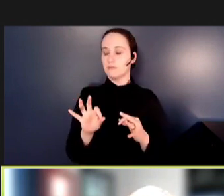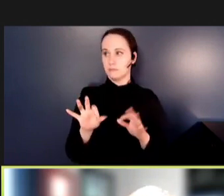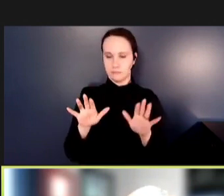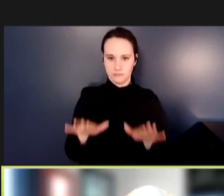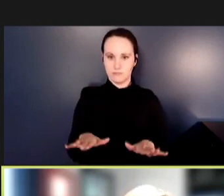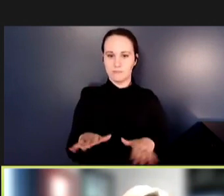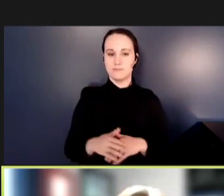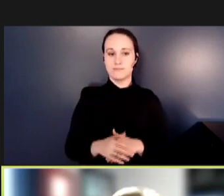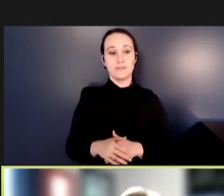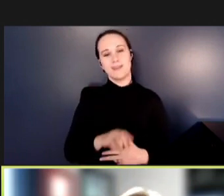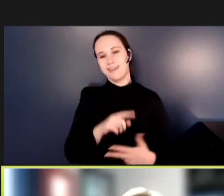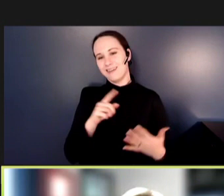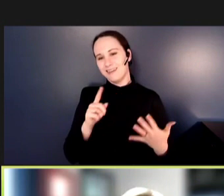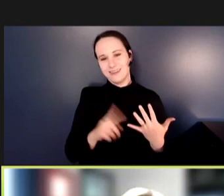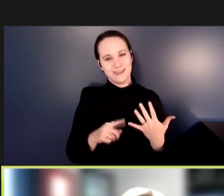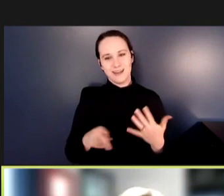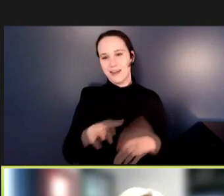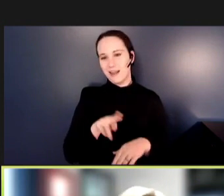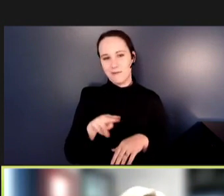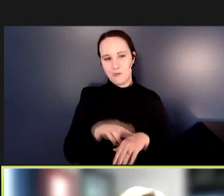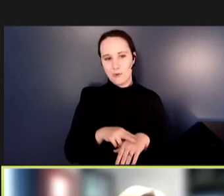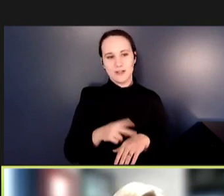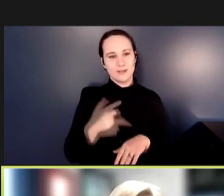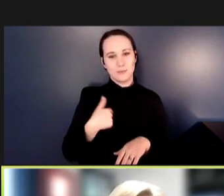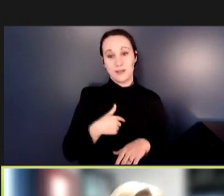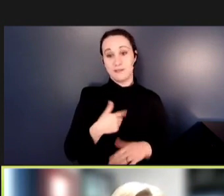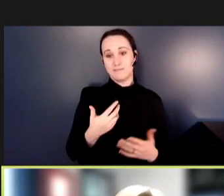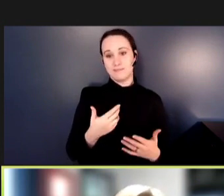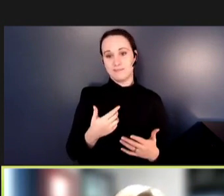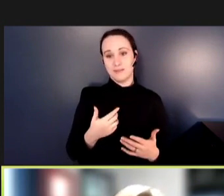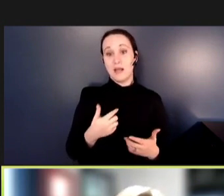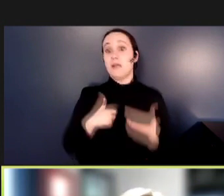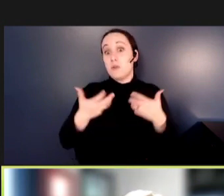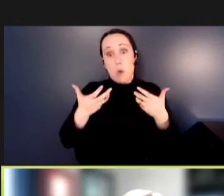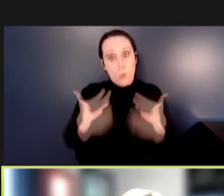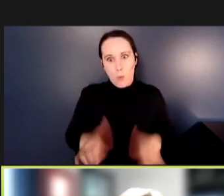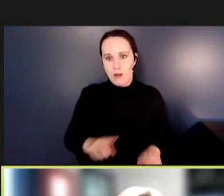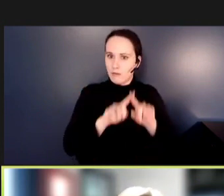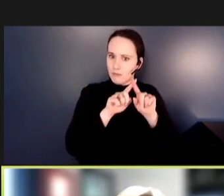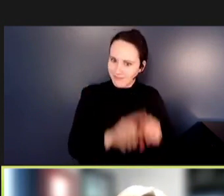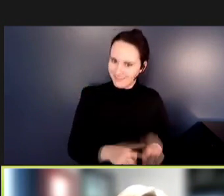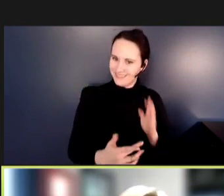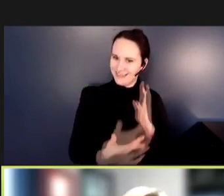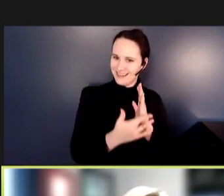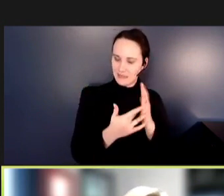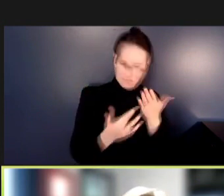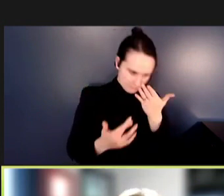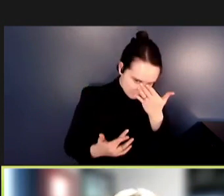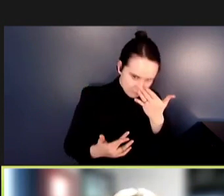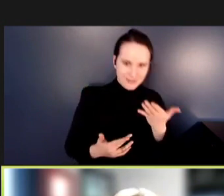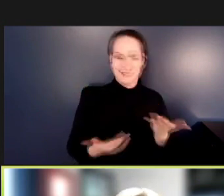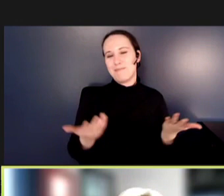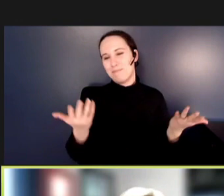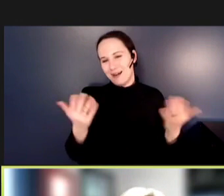And of course, we would like for them to not be on technology as much as they are, but streaming